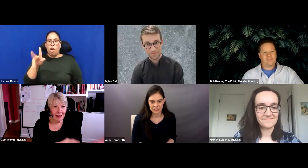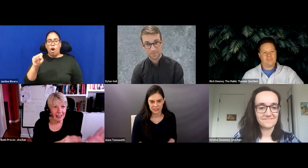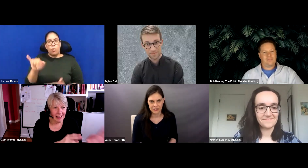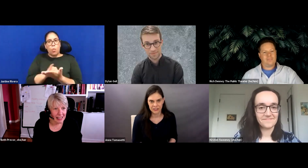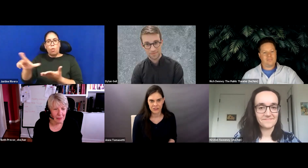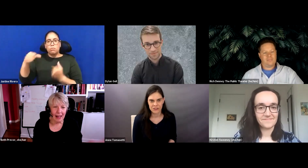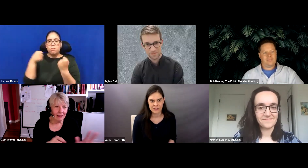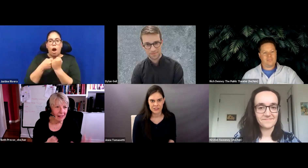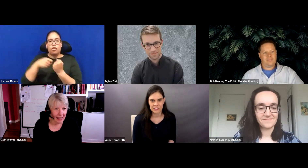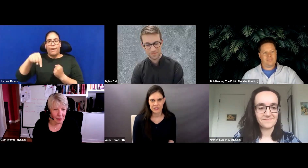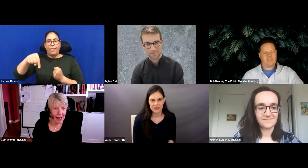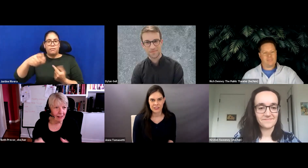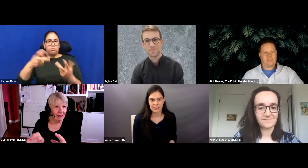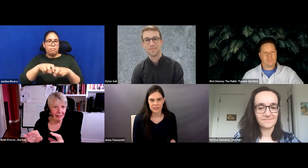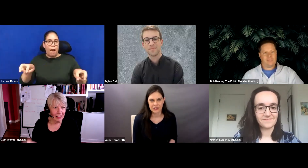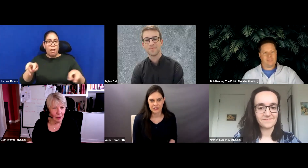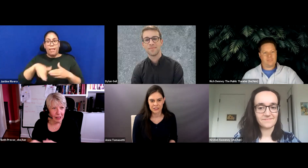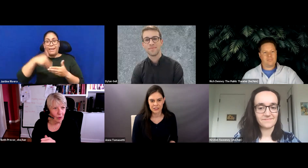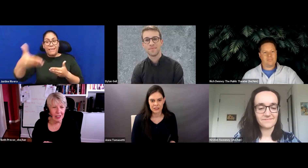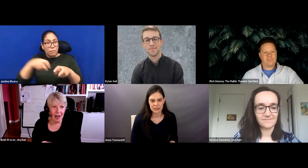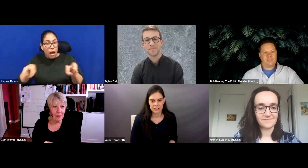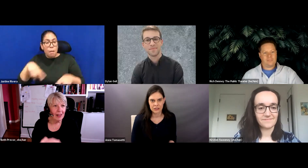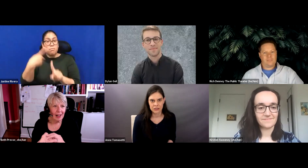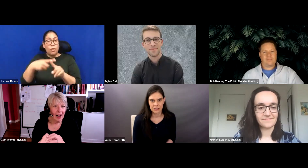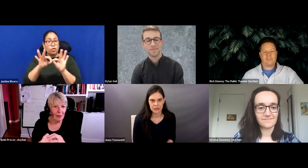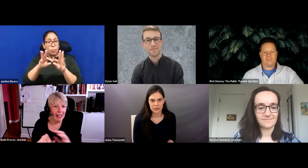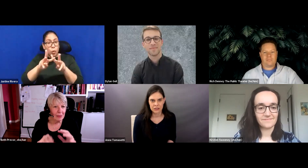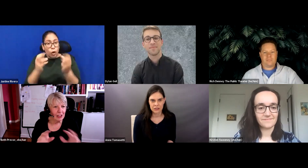this panel, the next panel, the interpreting workshop, has been